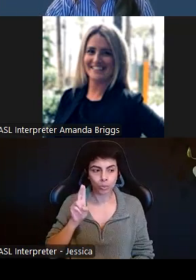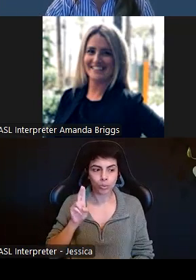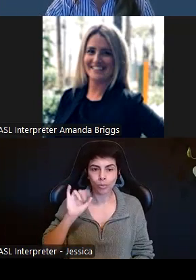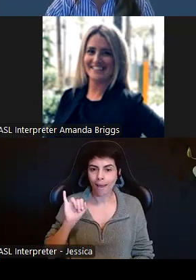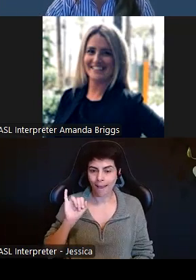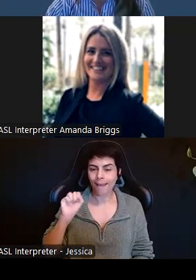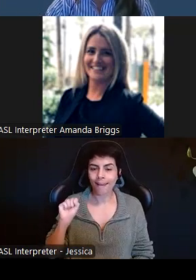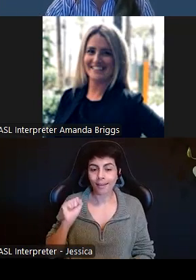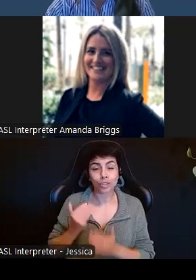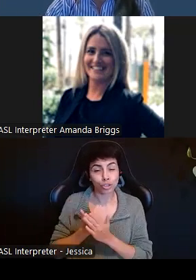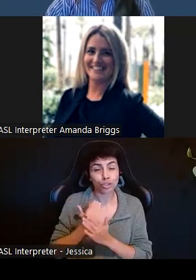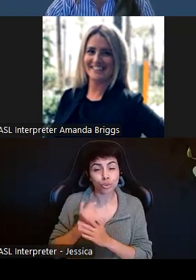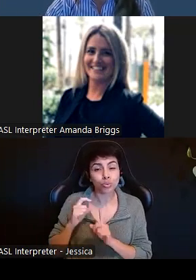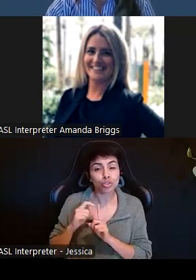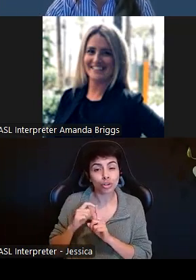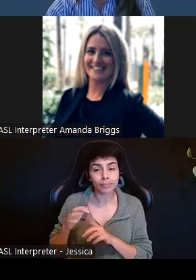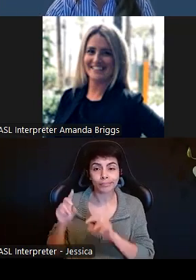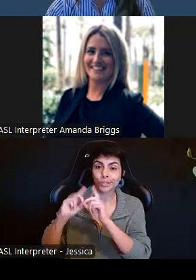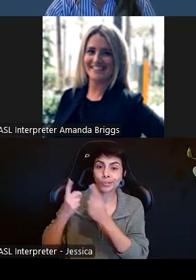that's being used by the Department of Health Care Services.